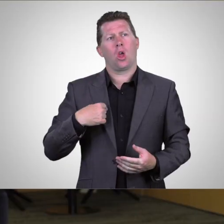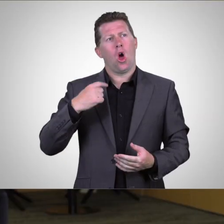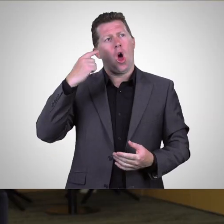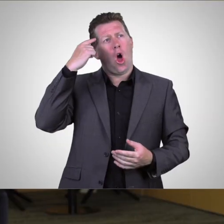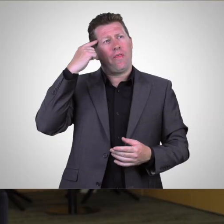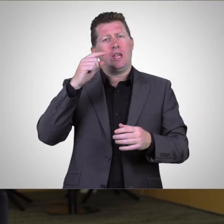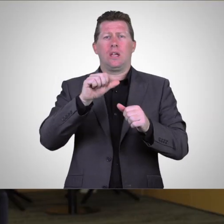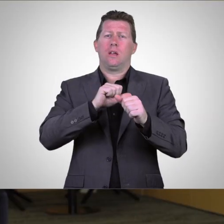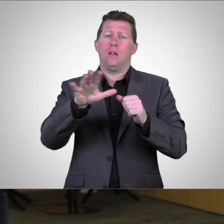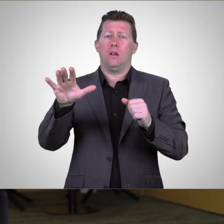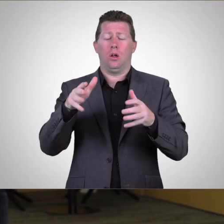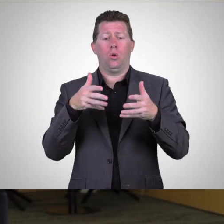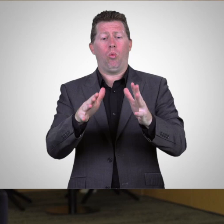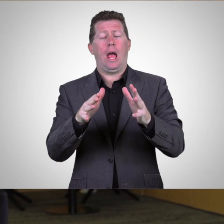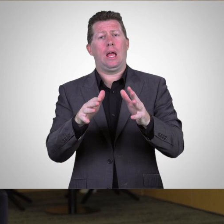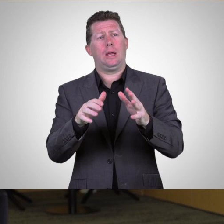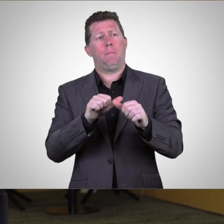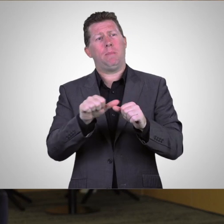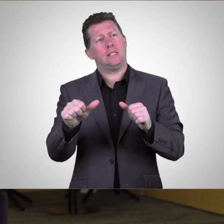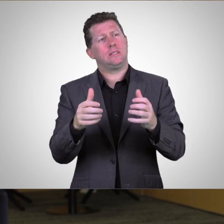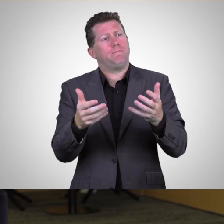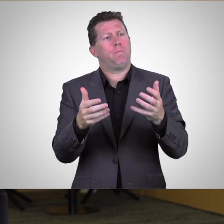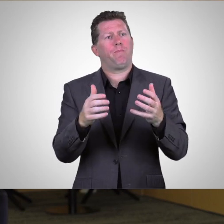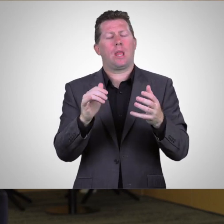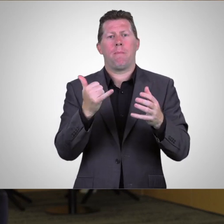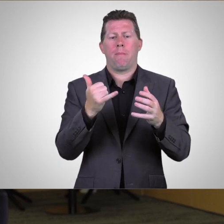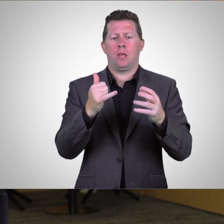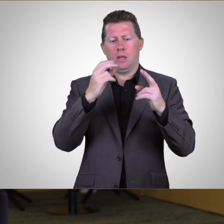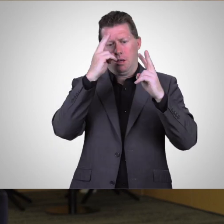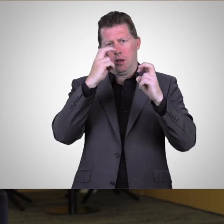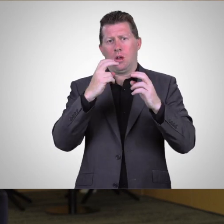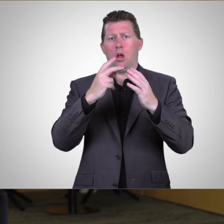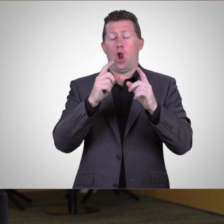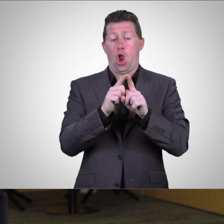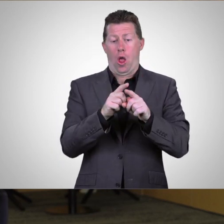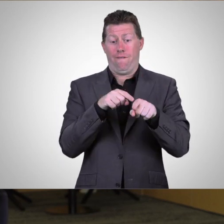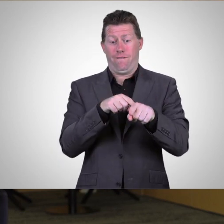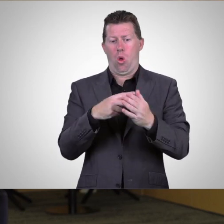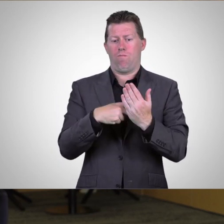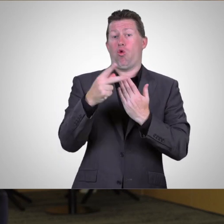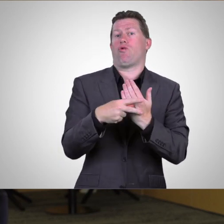I think a good approach is to take a programmatic approach to assessment,